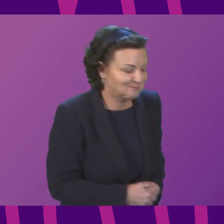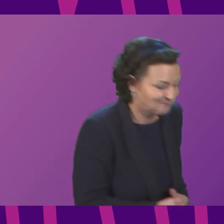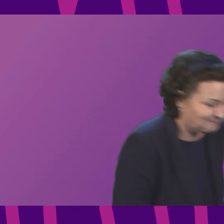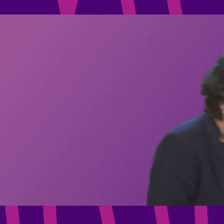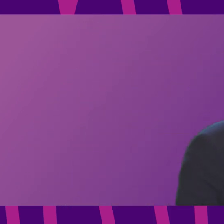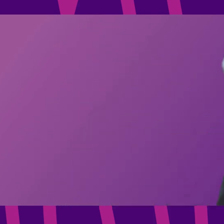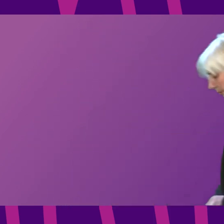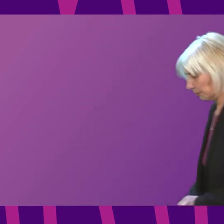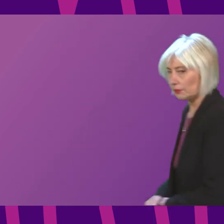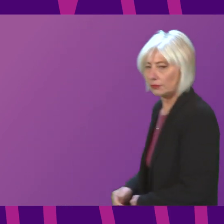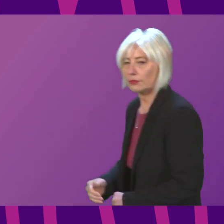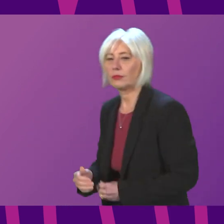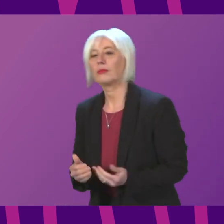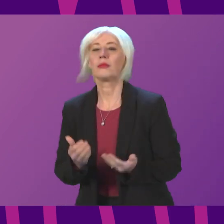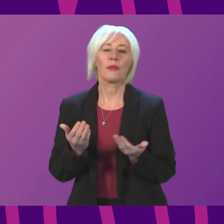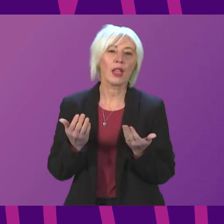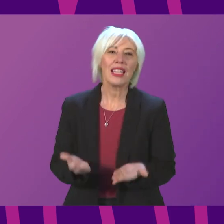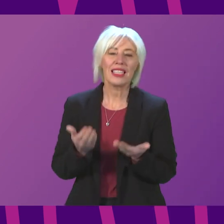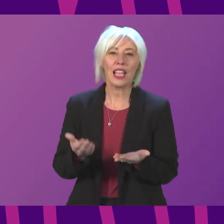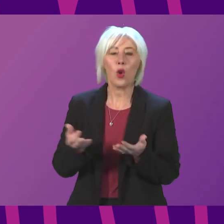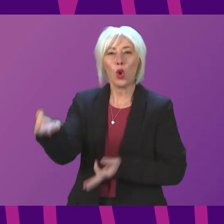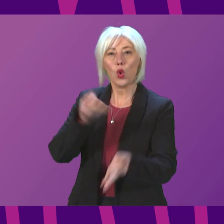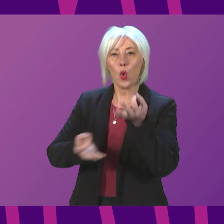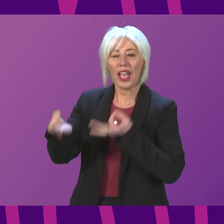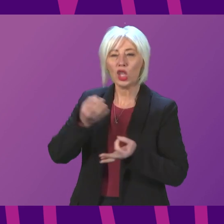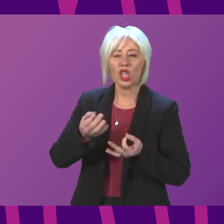The First Minister will now take questions on the issues that were raised in her statement.